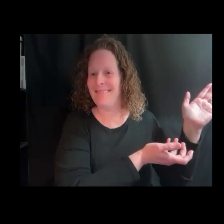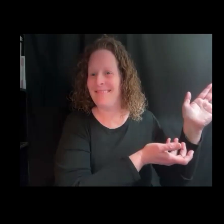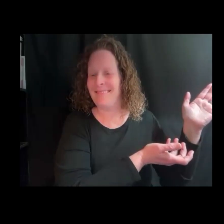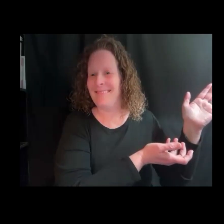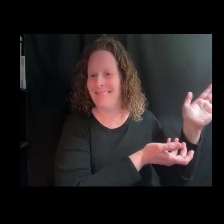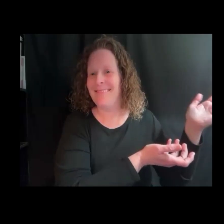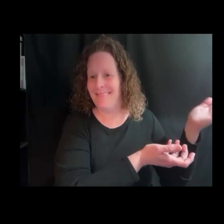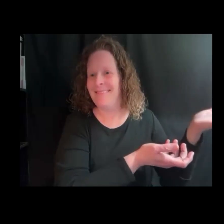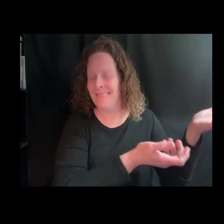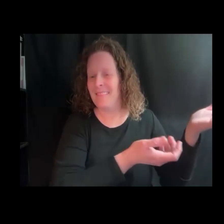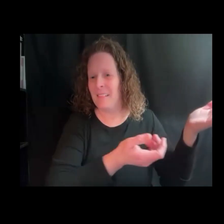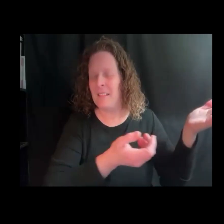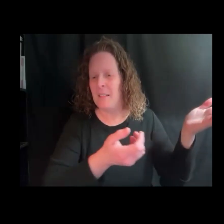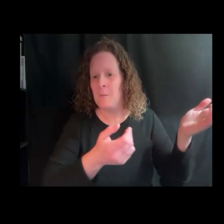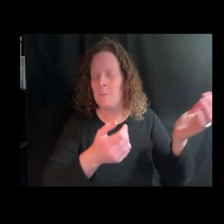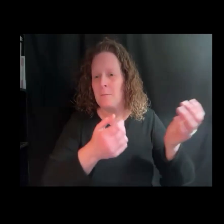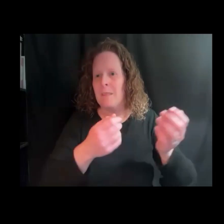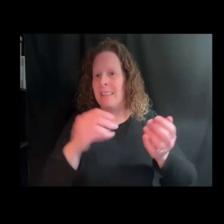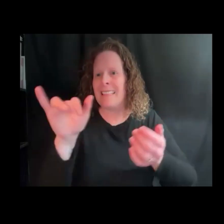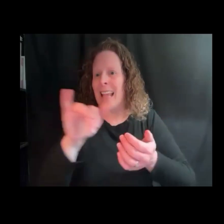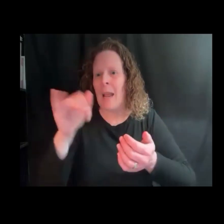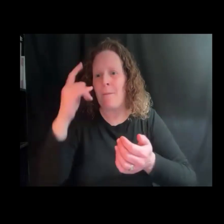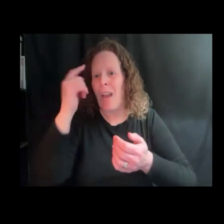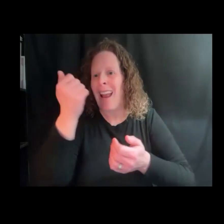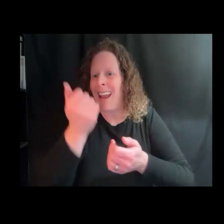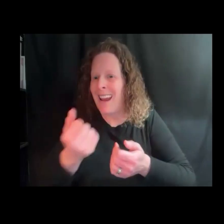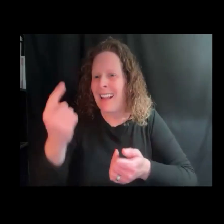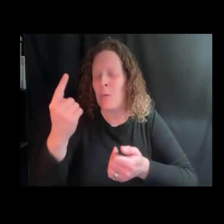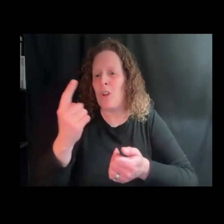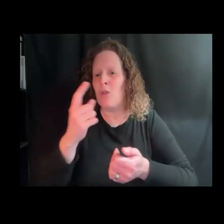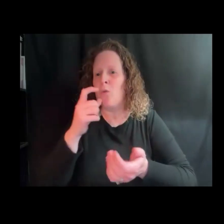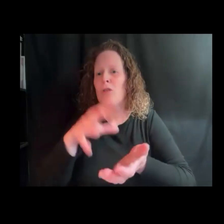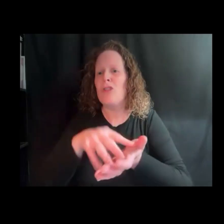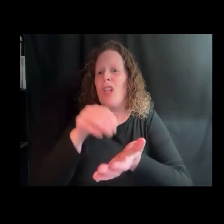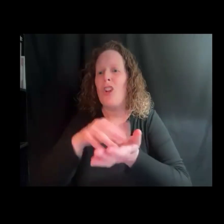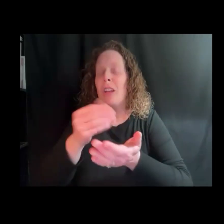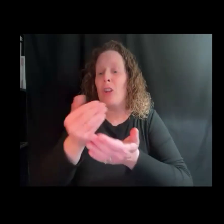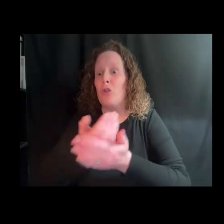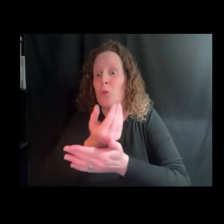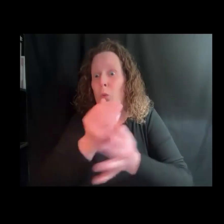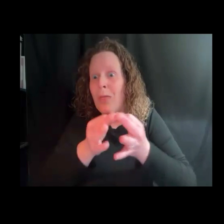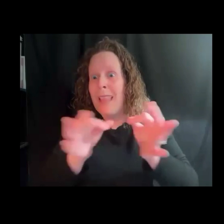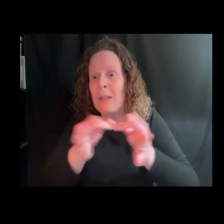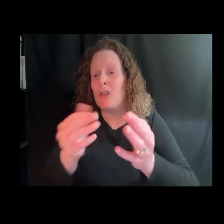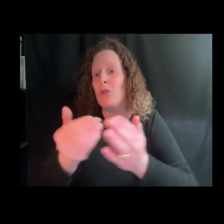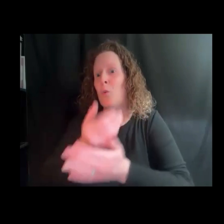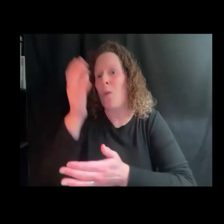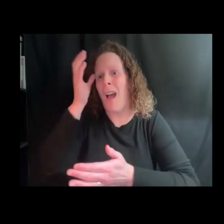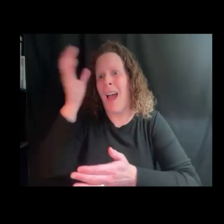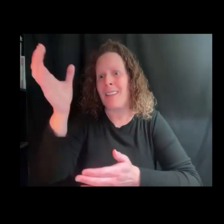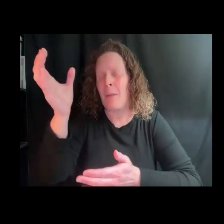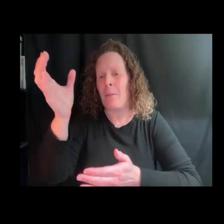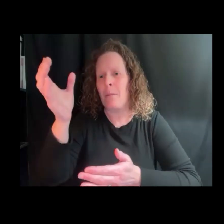is gonna come up and start pointing at things but it is much more efficient for the deaf student